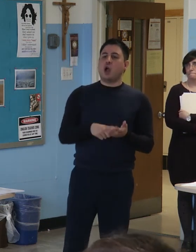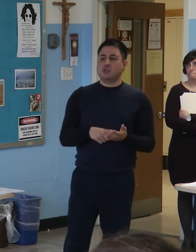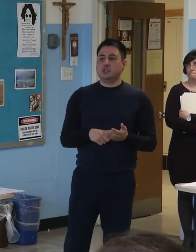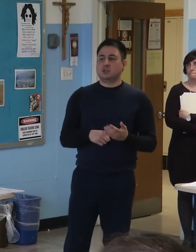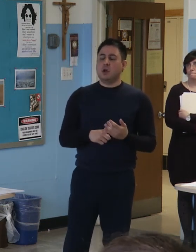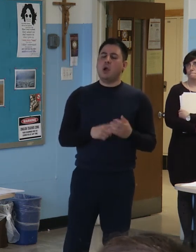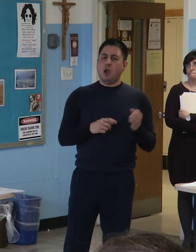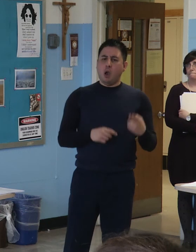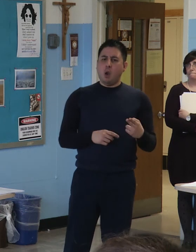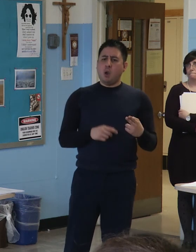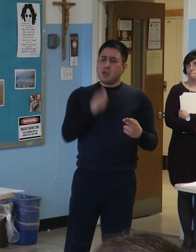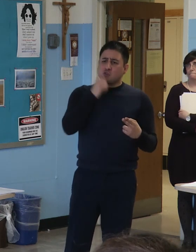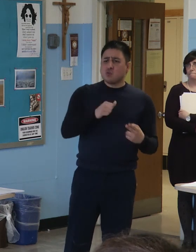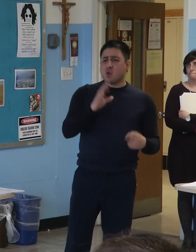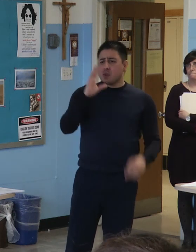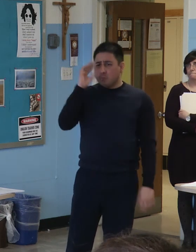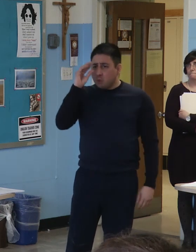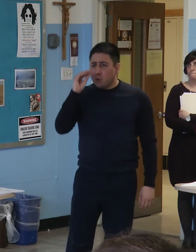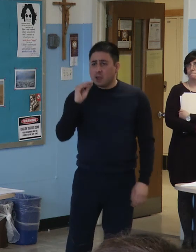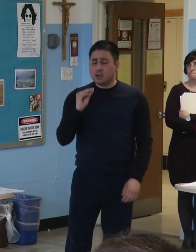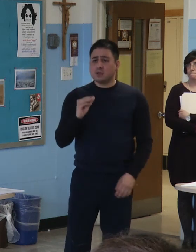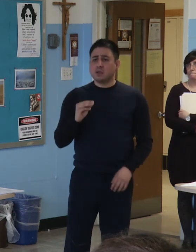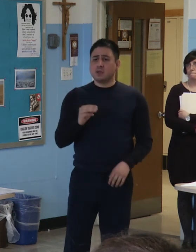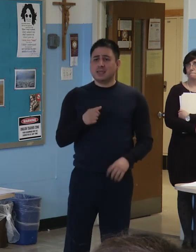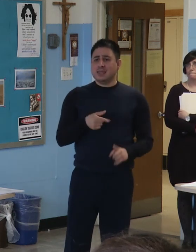that this little girl or this little boy was not going to live much